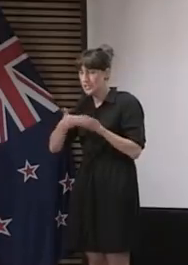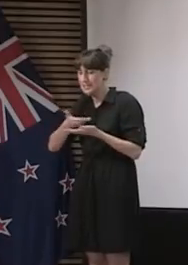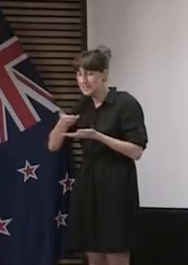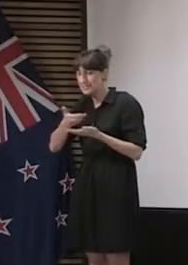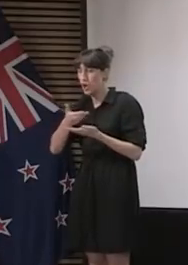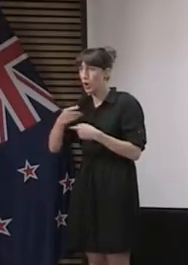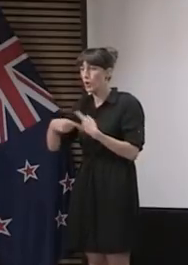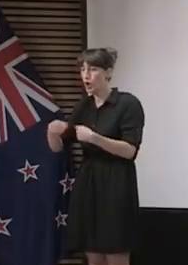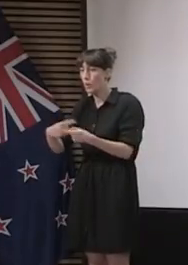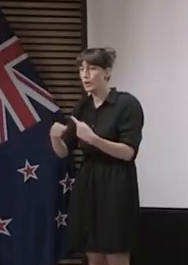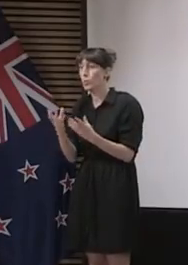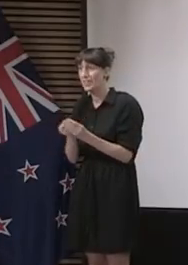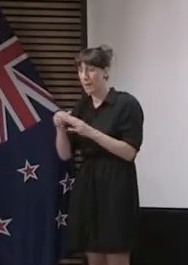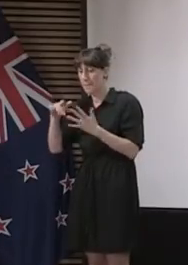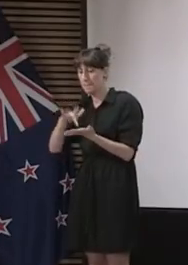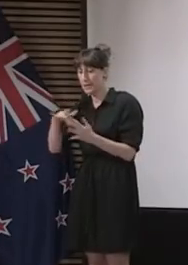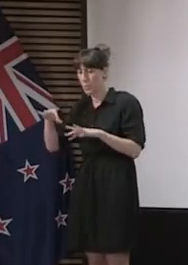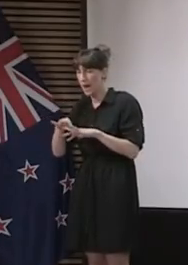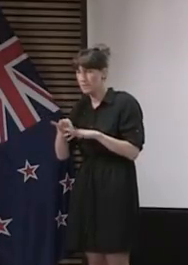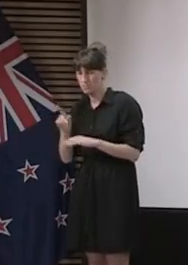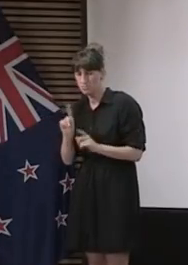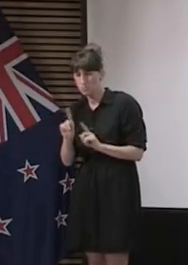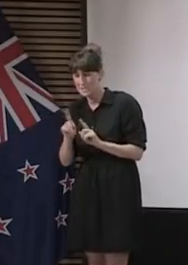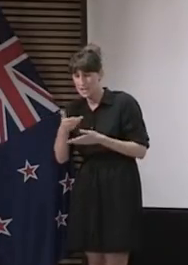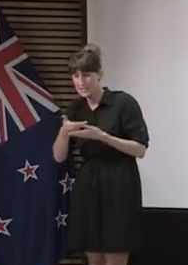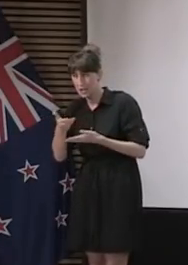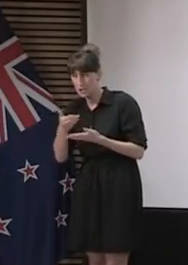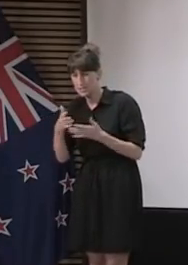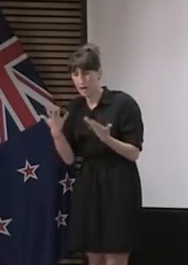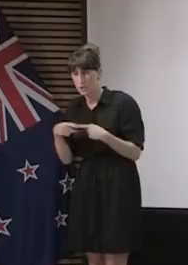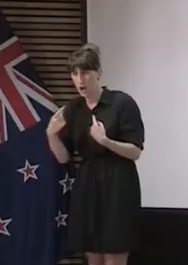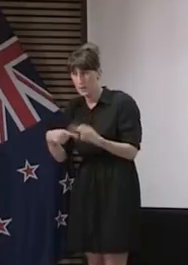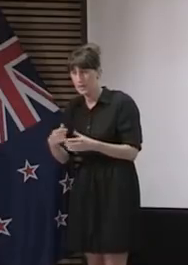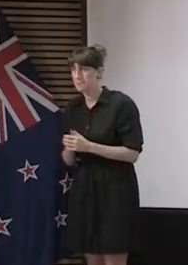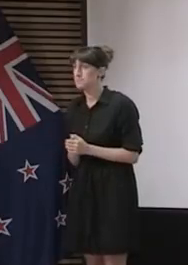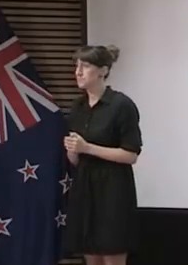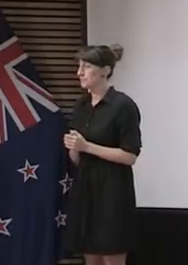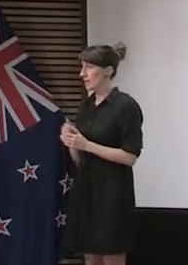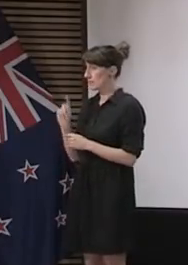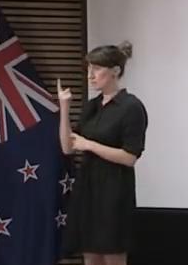All we haveneeded to do is make sure thatfor the COVID-related responsethat